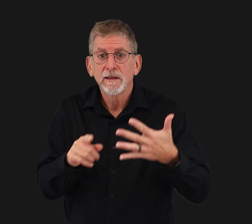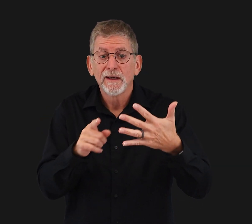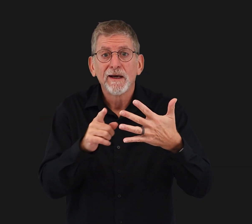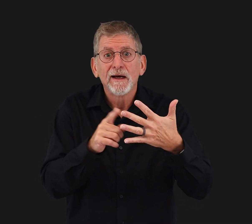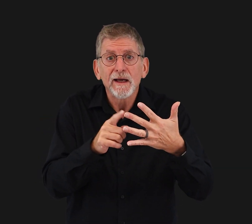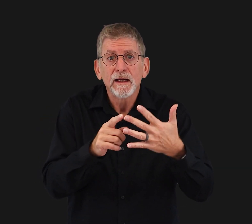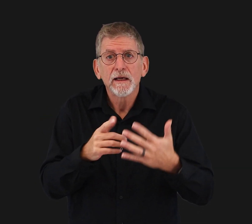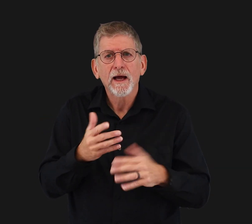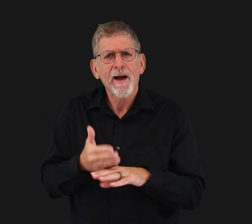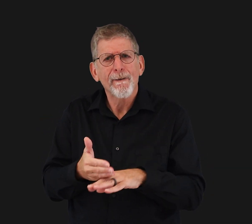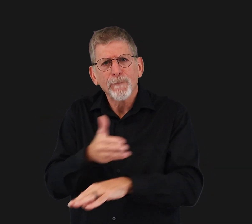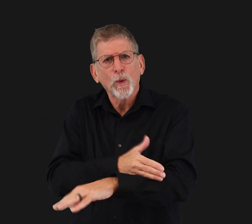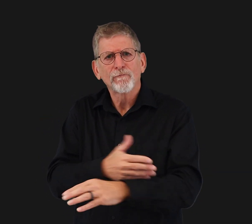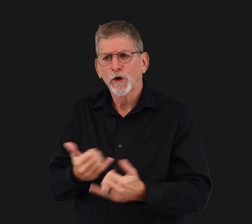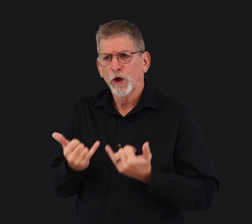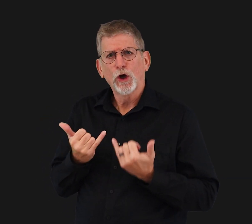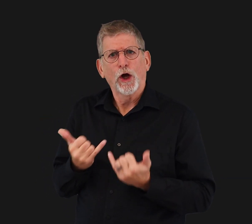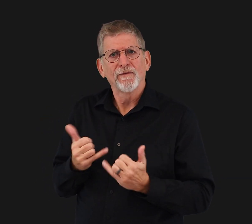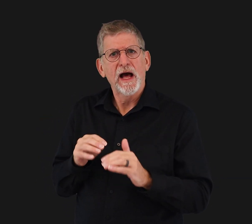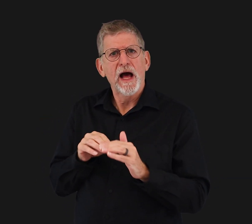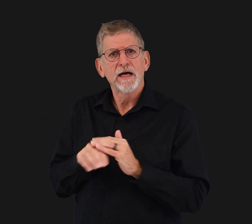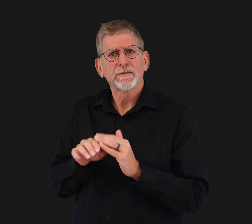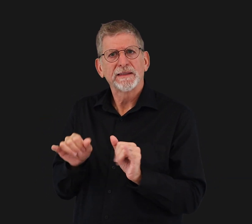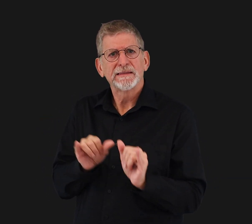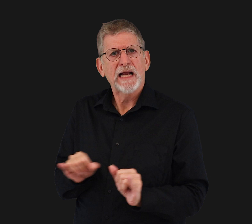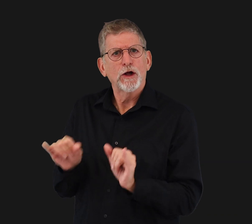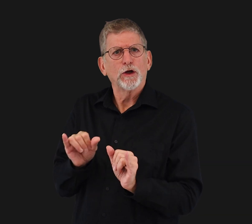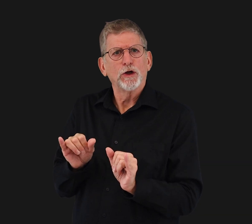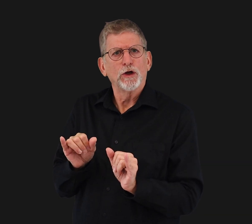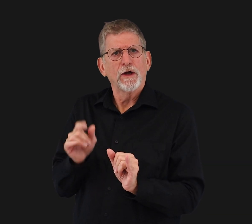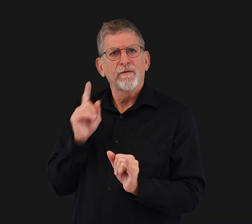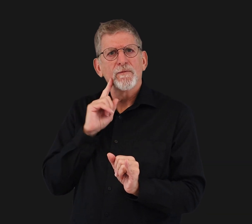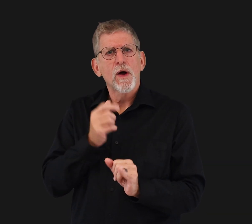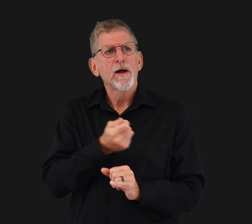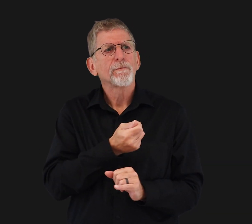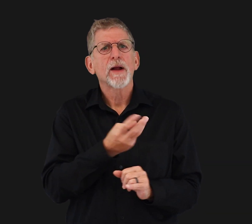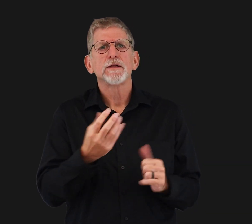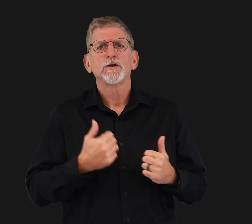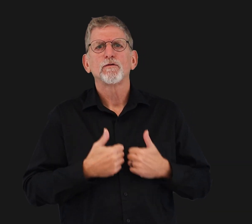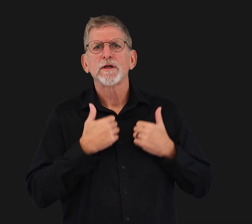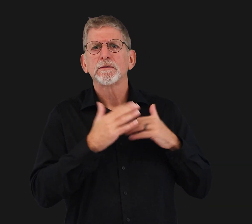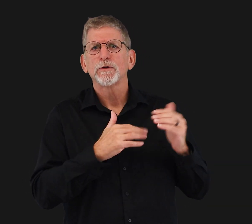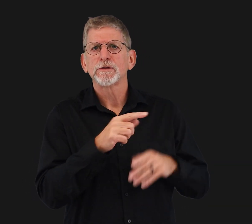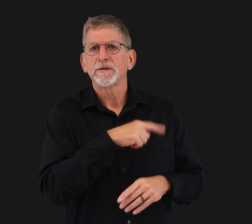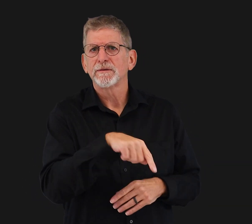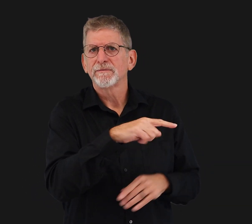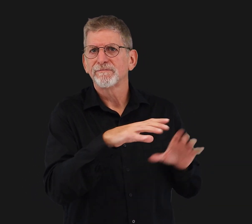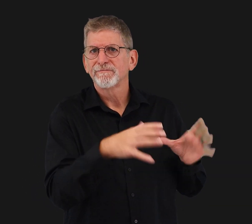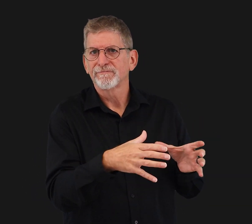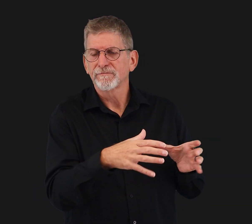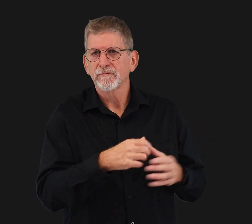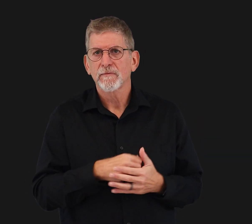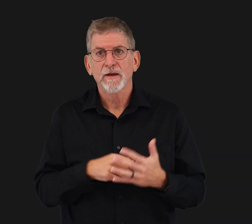3) improving current accessibility standards for multi-residential buildings